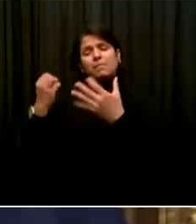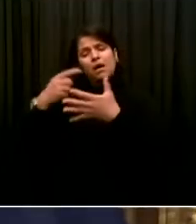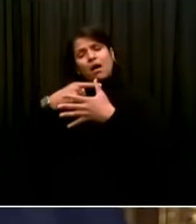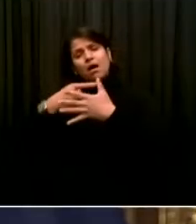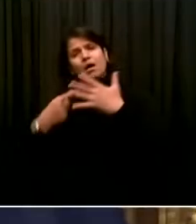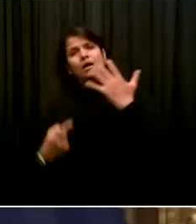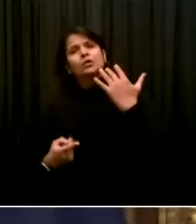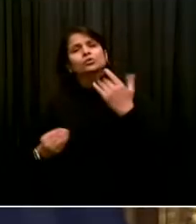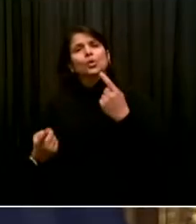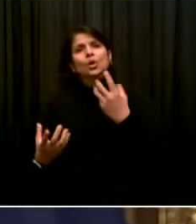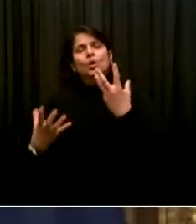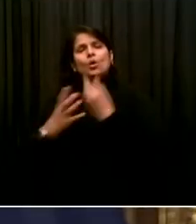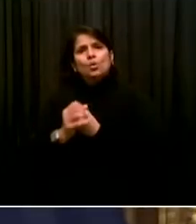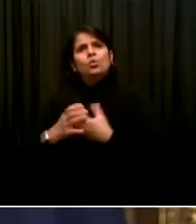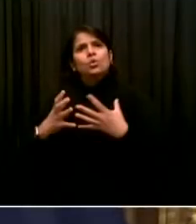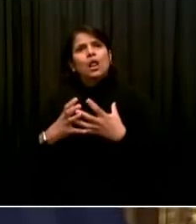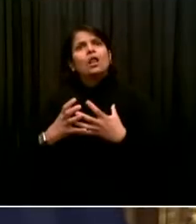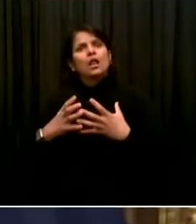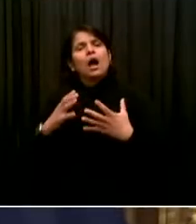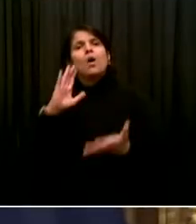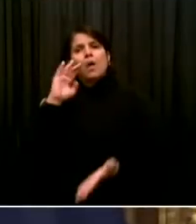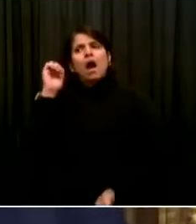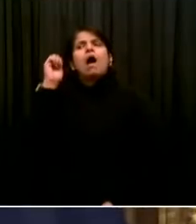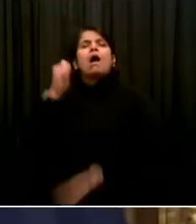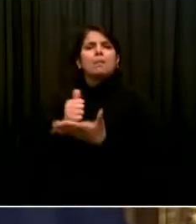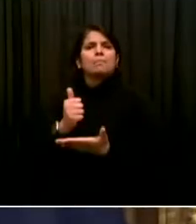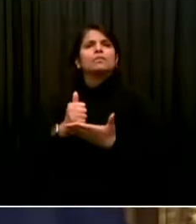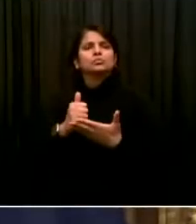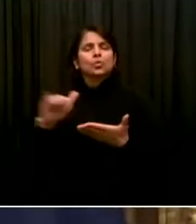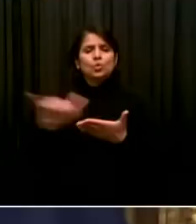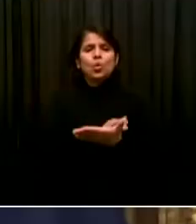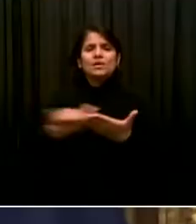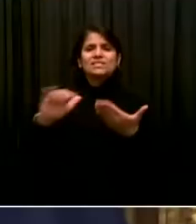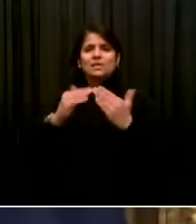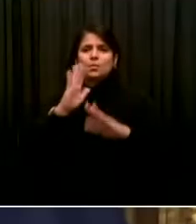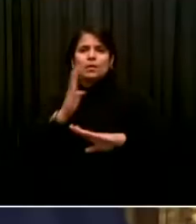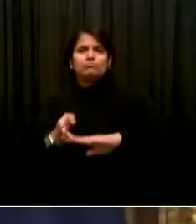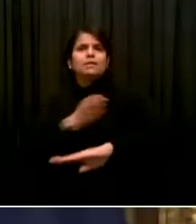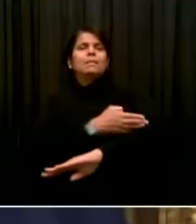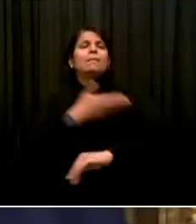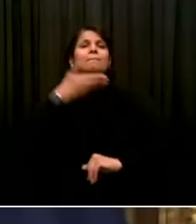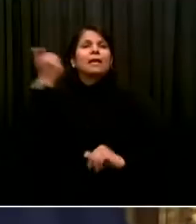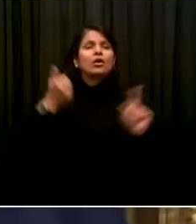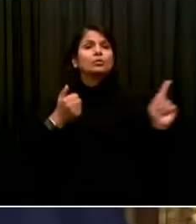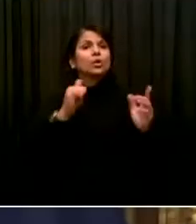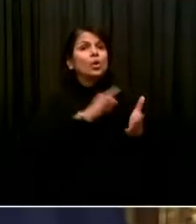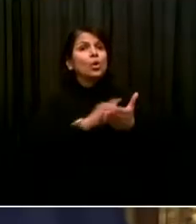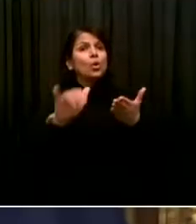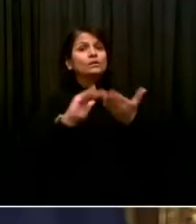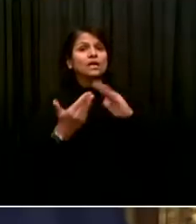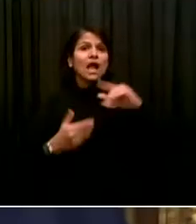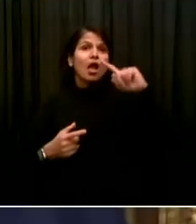CONGREGATE TO MAKE SURE THAT THEY ARE BEING OFFERED THE RESORESES THAT THEY NEED. EACH OF THESE STEPS WILL MAKE